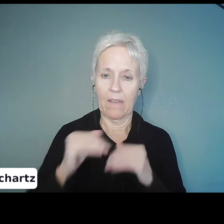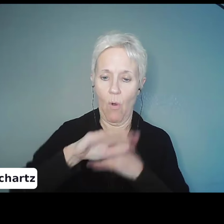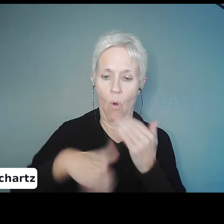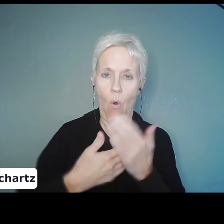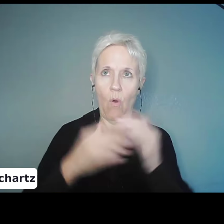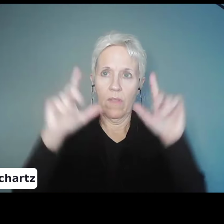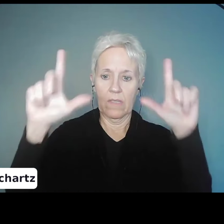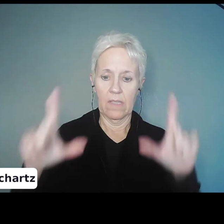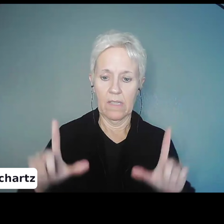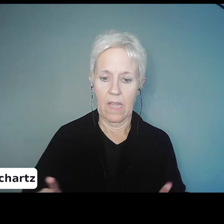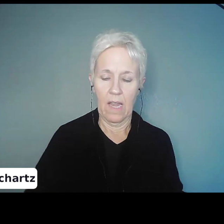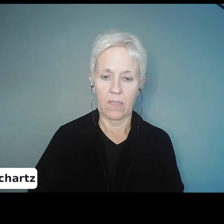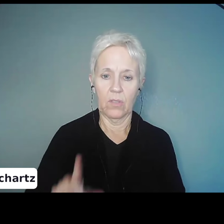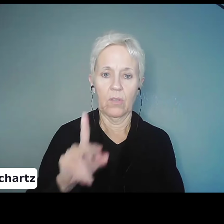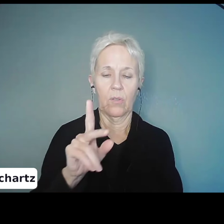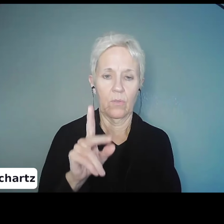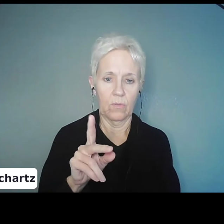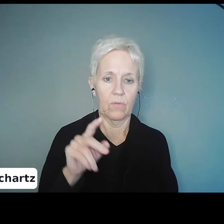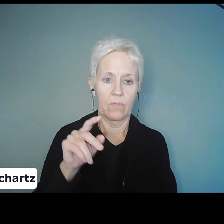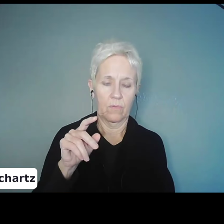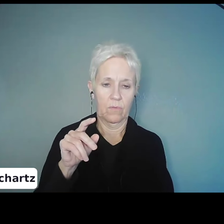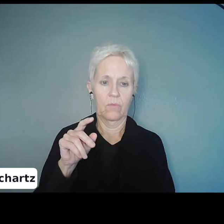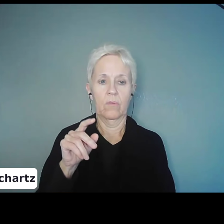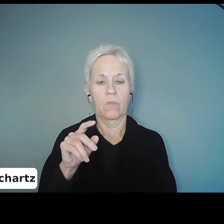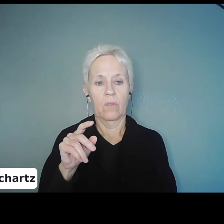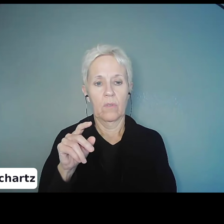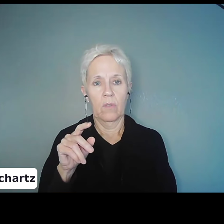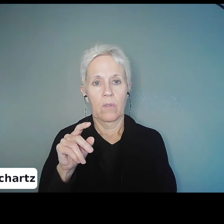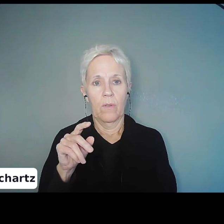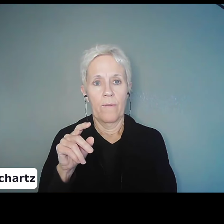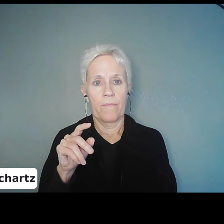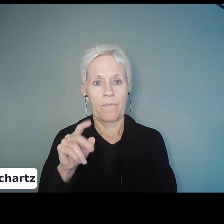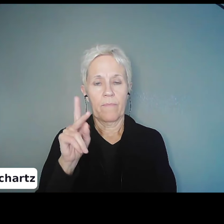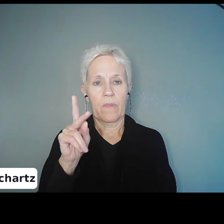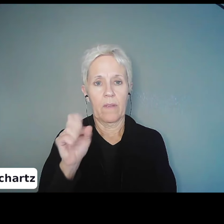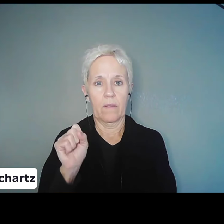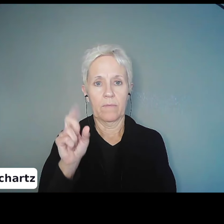Daniel: I am emailing you our slides right now.